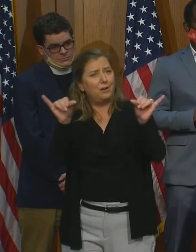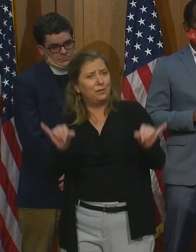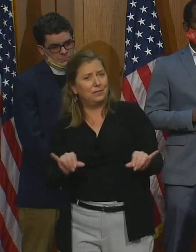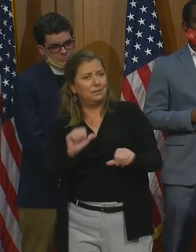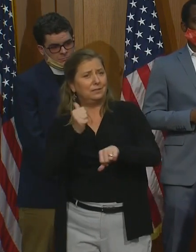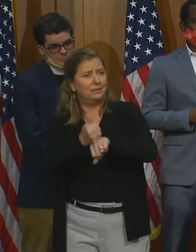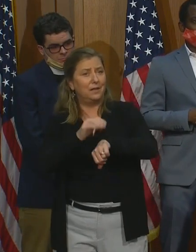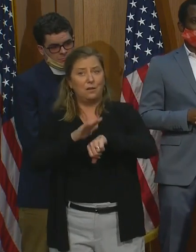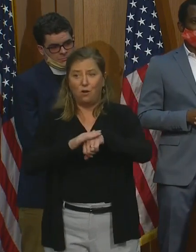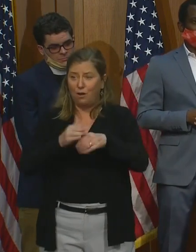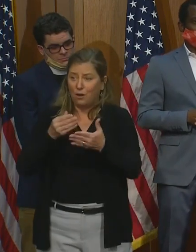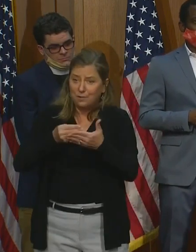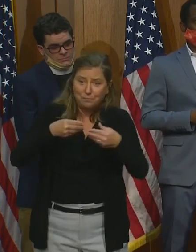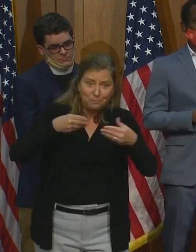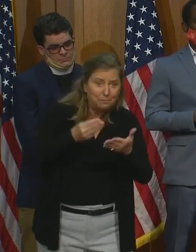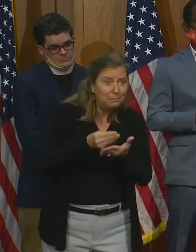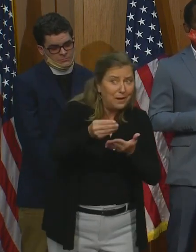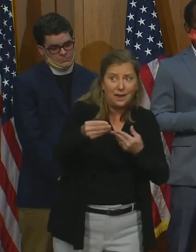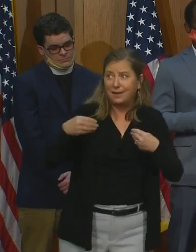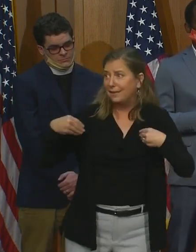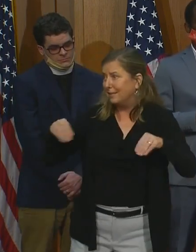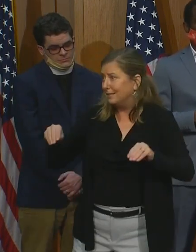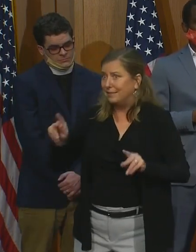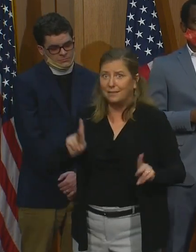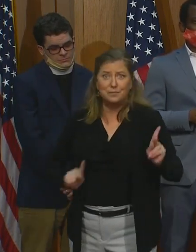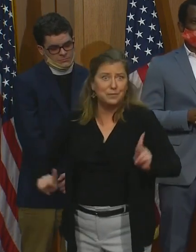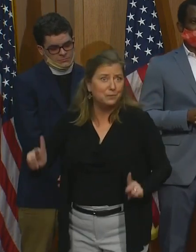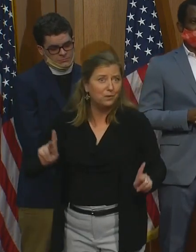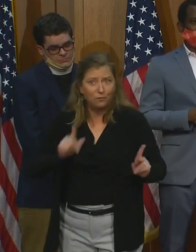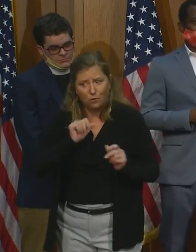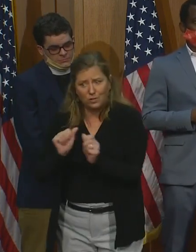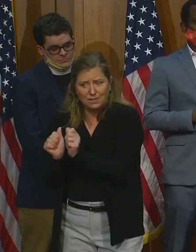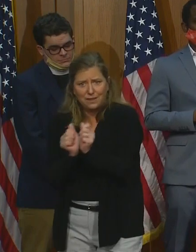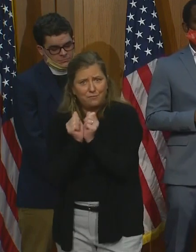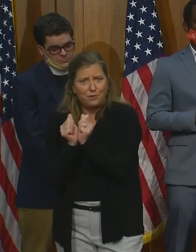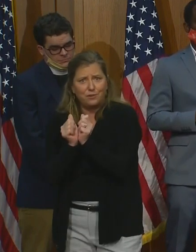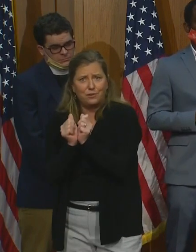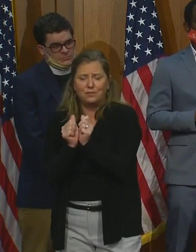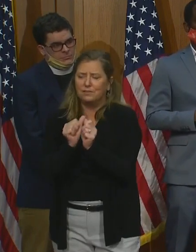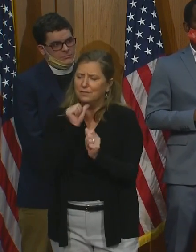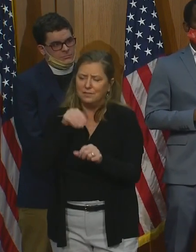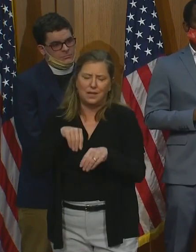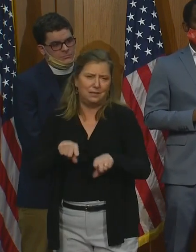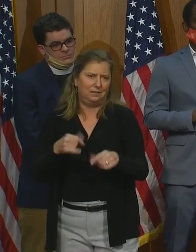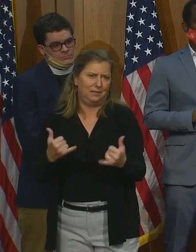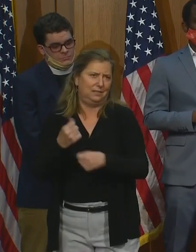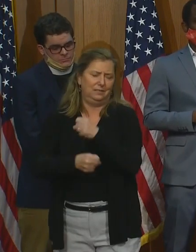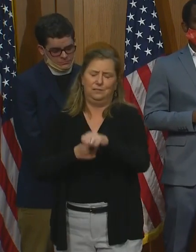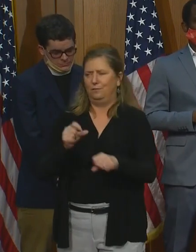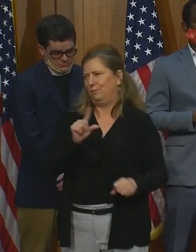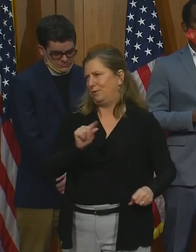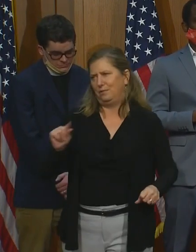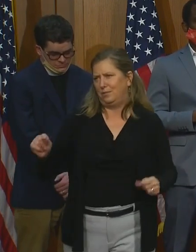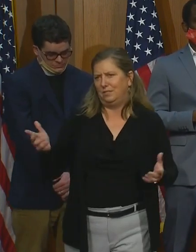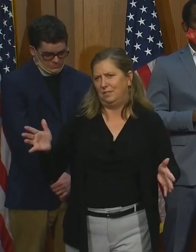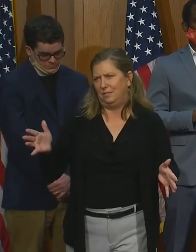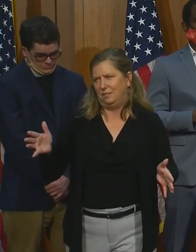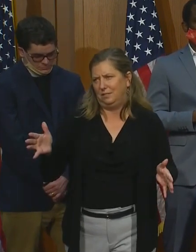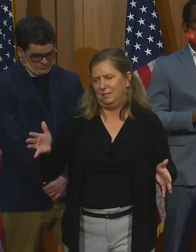LONGER UNDER A SYSTEM THAT WAS BASED ON THE BUYING AND SELLING